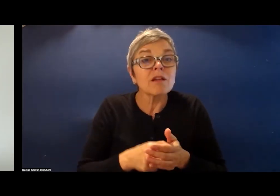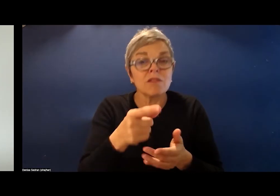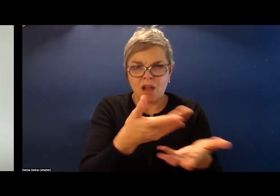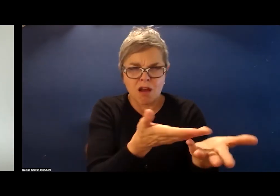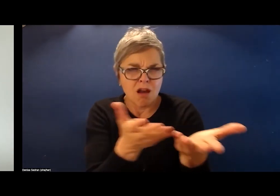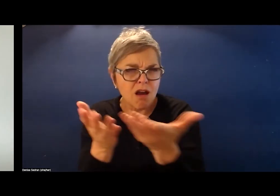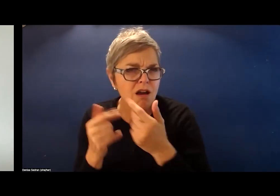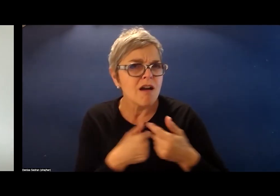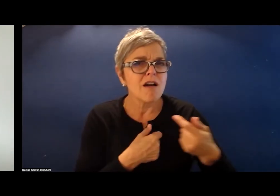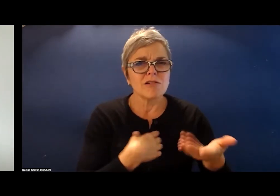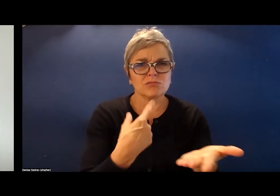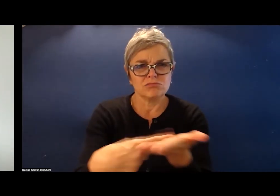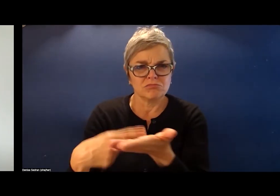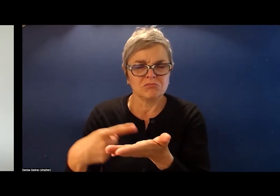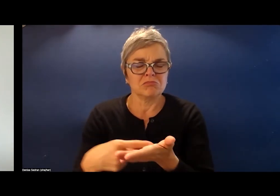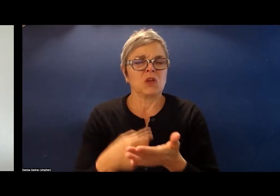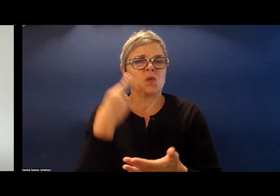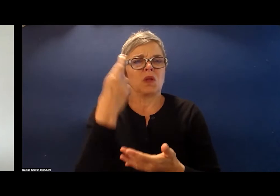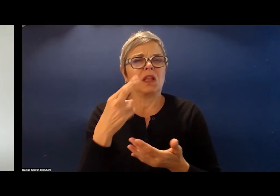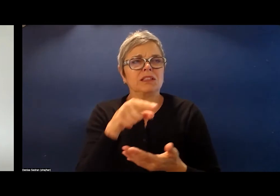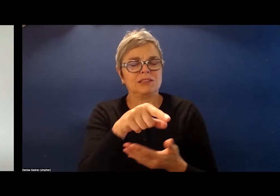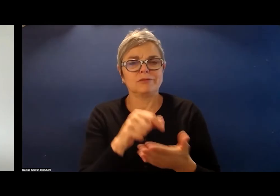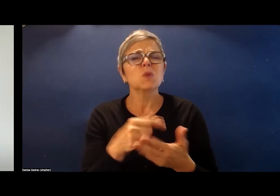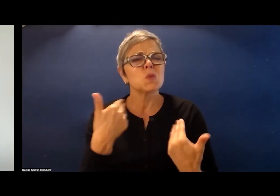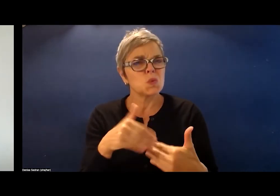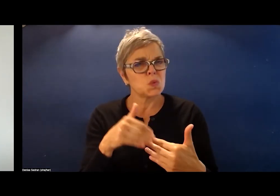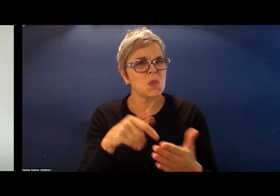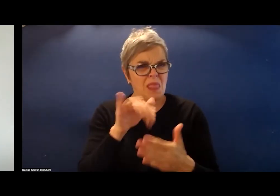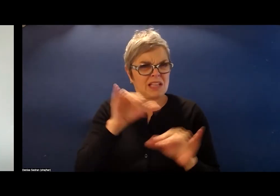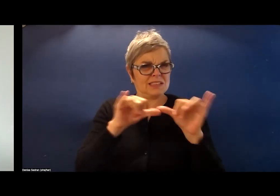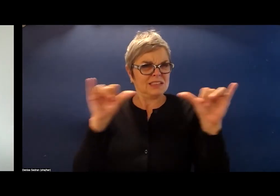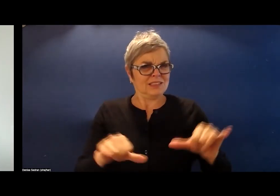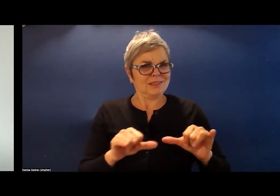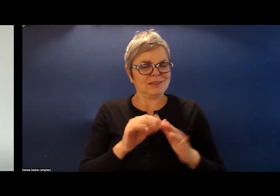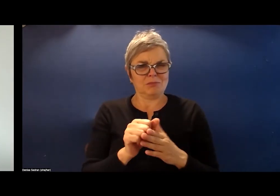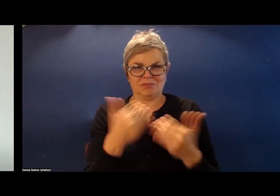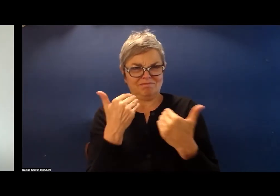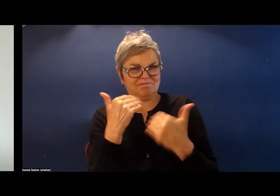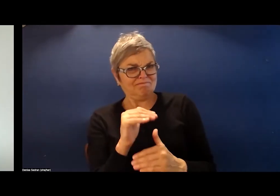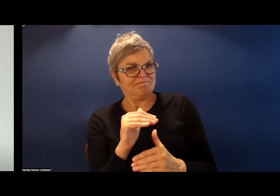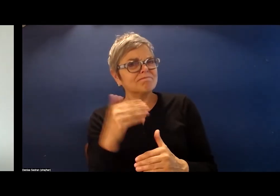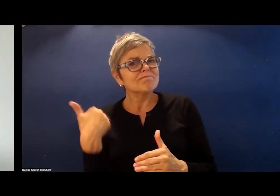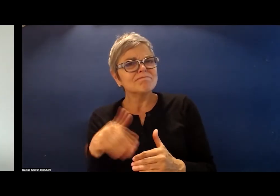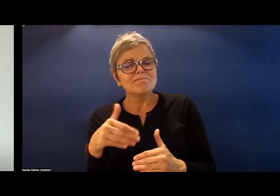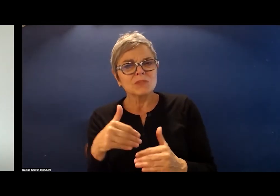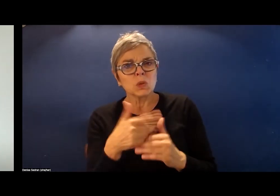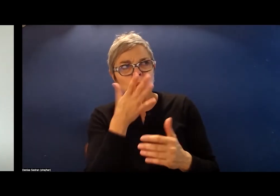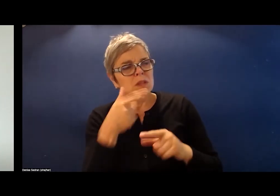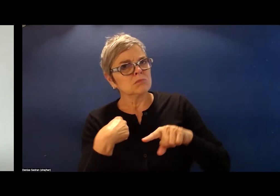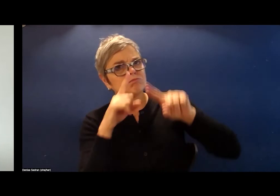the ways in which we are beholden to a University Victoria structure of evaluation, all of the ways in which that actually